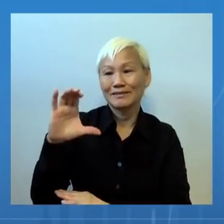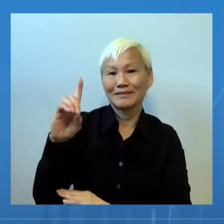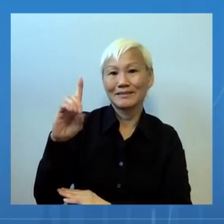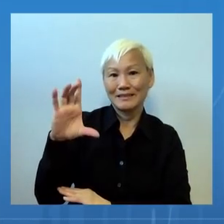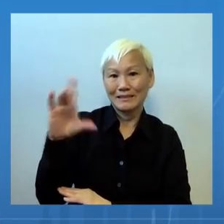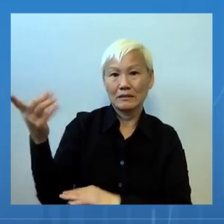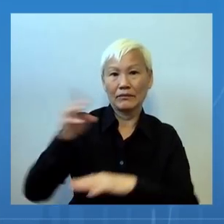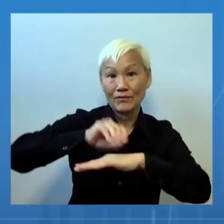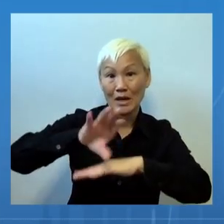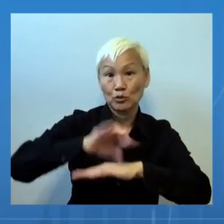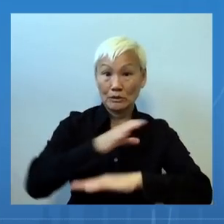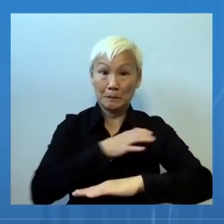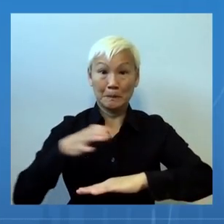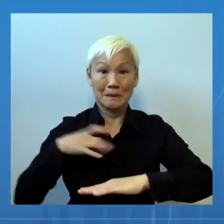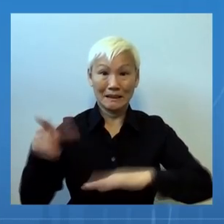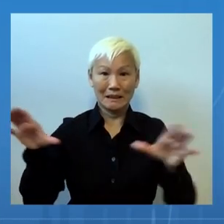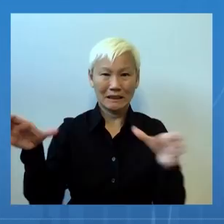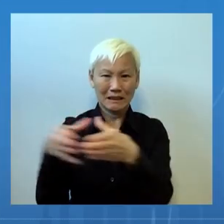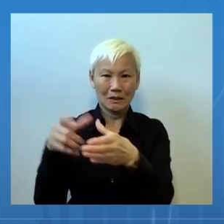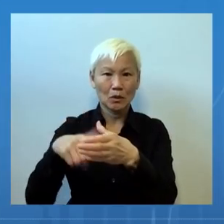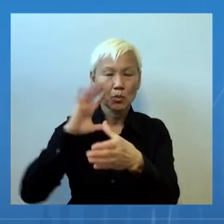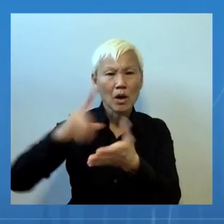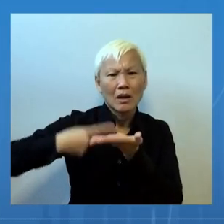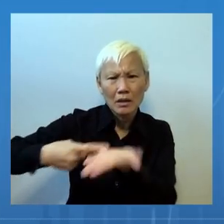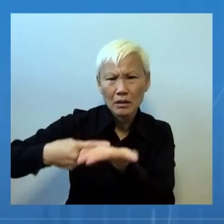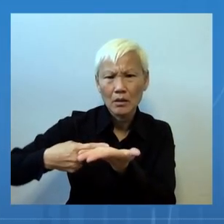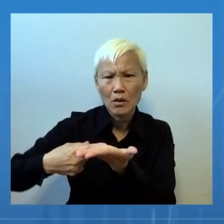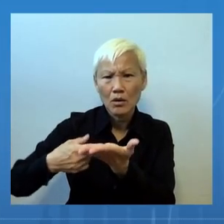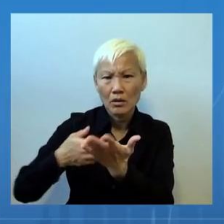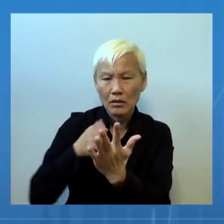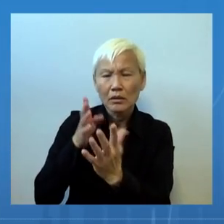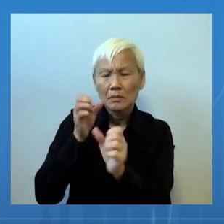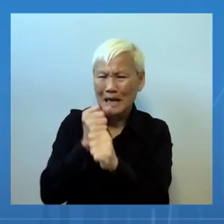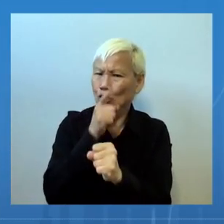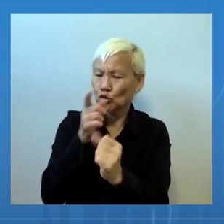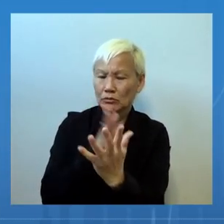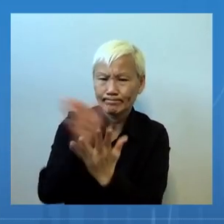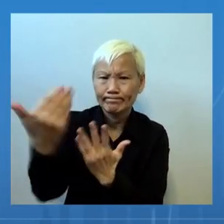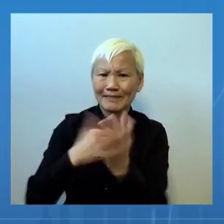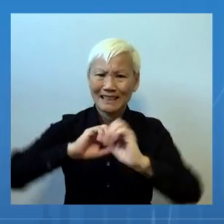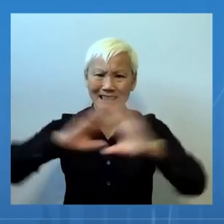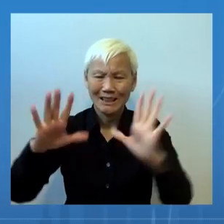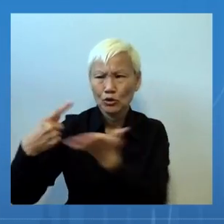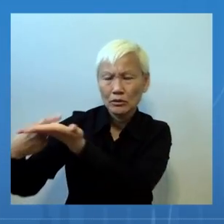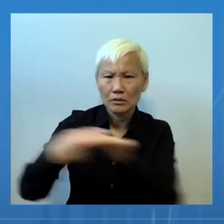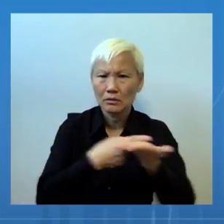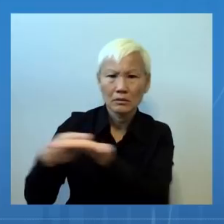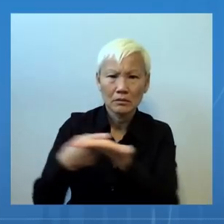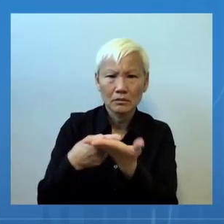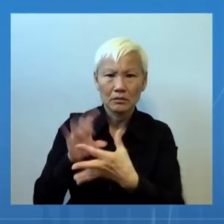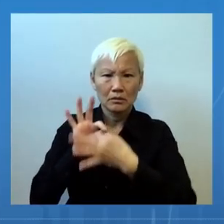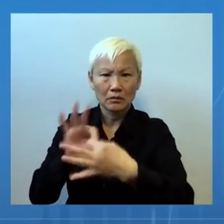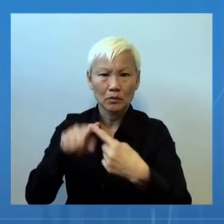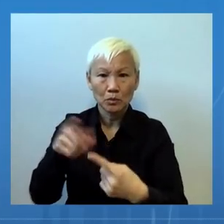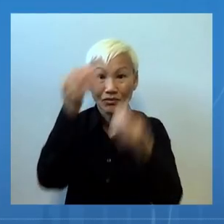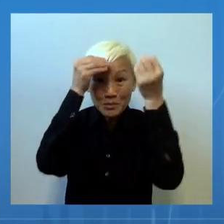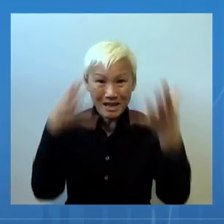will meet to have their transparent, open, and comprehensive discussion on the data for vaccine effectiveness, safety,